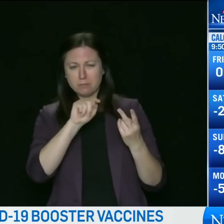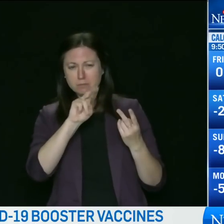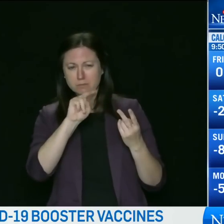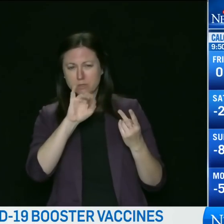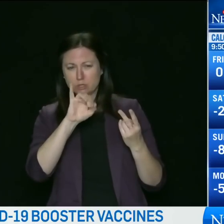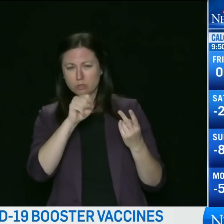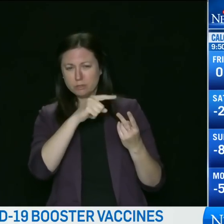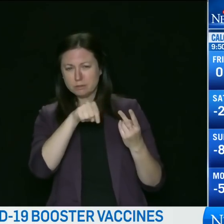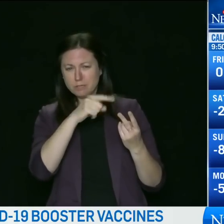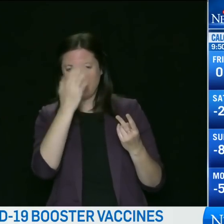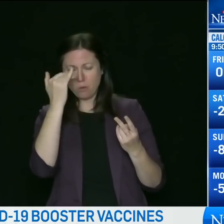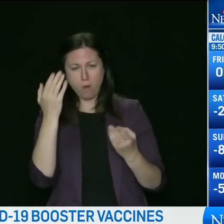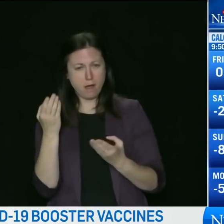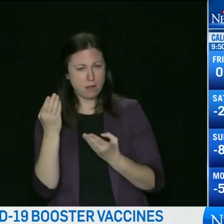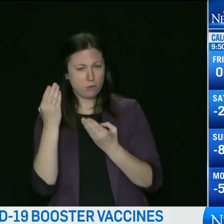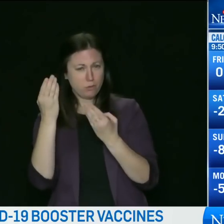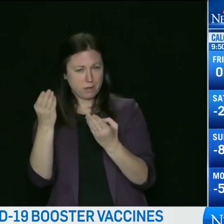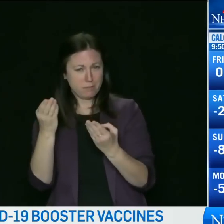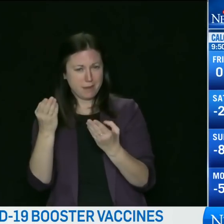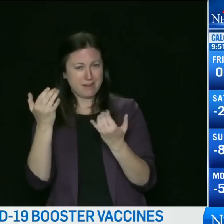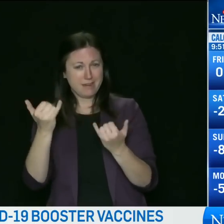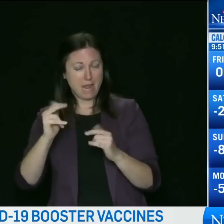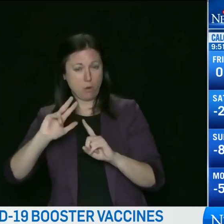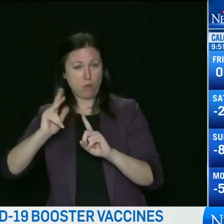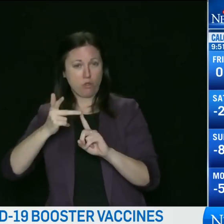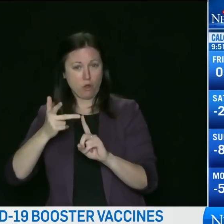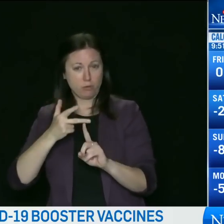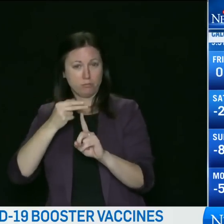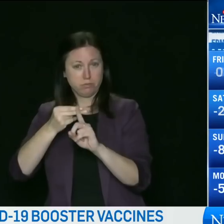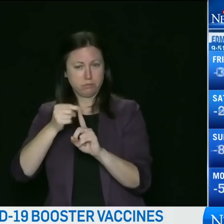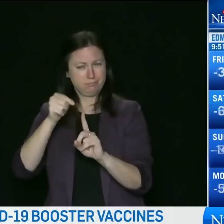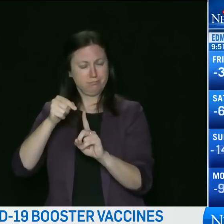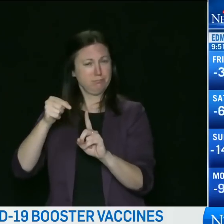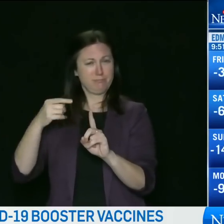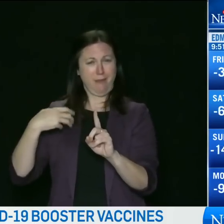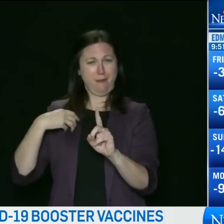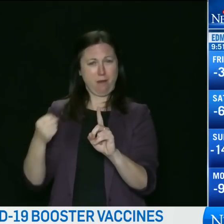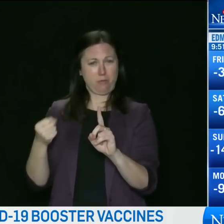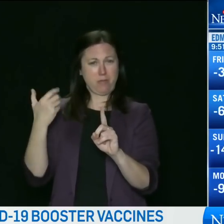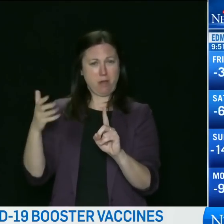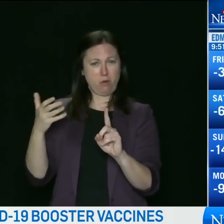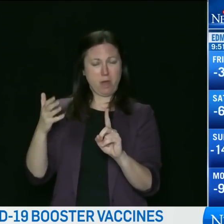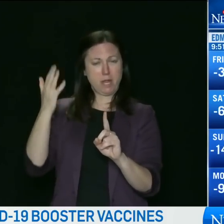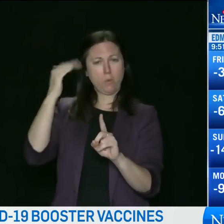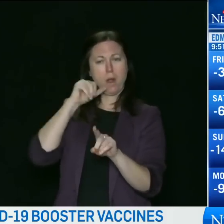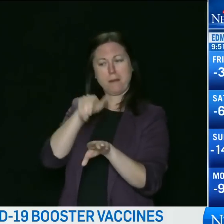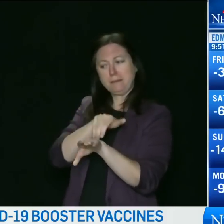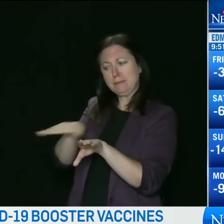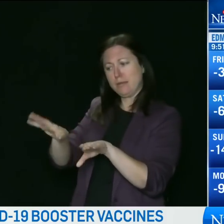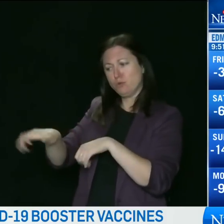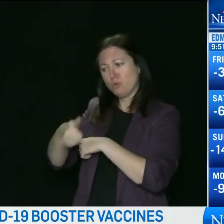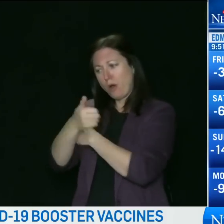THAT POINT SO I'M WONDERING IF Dr. TUNIS, Dr. TAM, MAYBE YOU COULD SPEAK A LITTLE BIT TO WHY IT IS THAT WE'RE RECOMMENDING WE